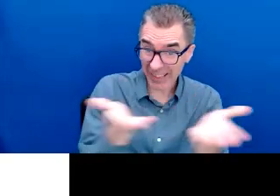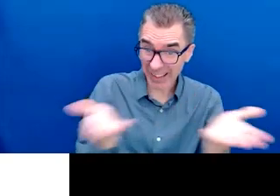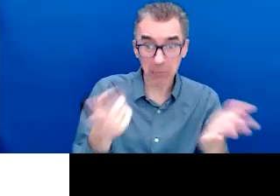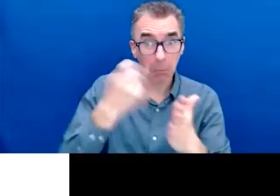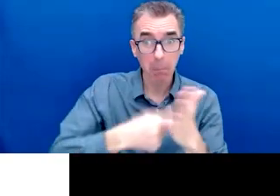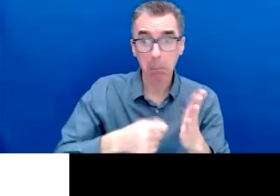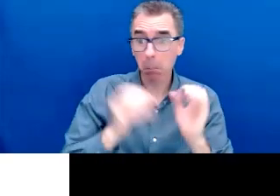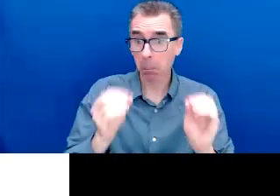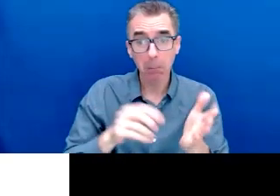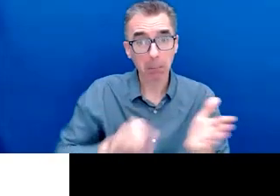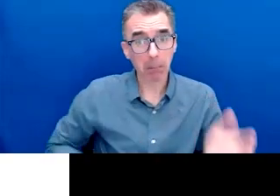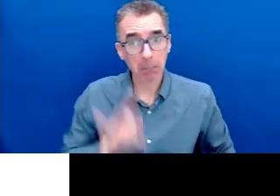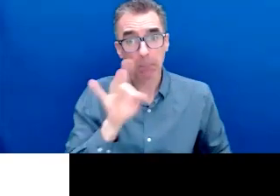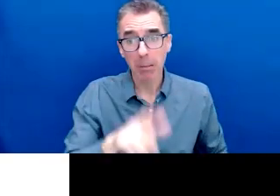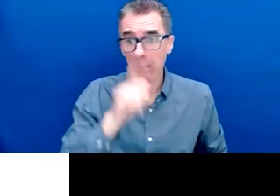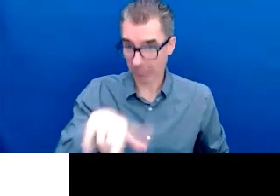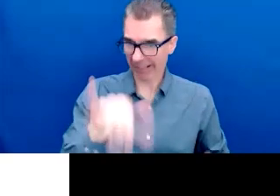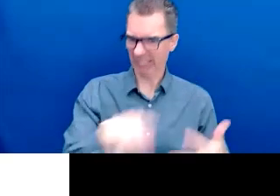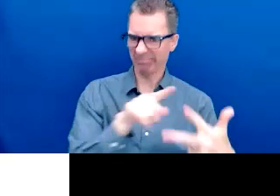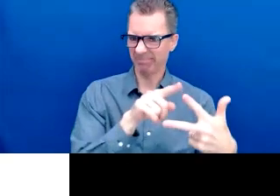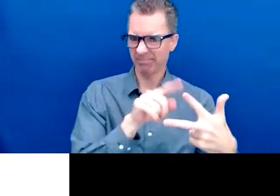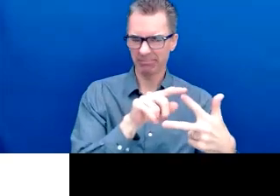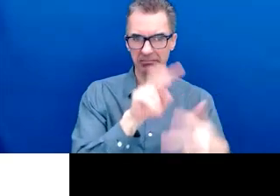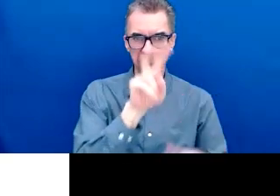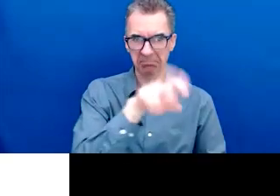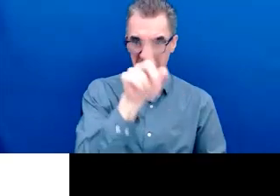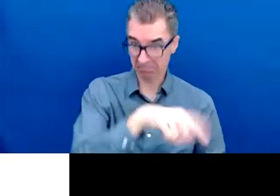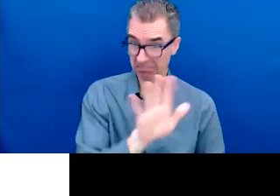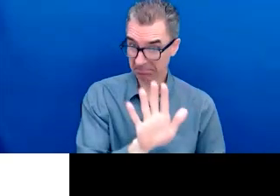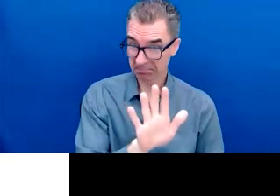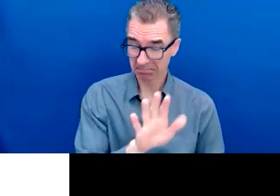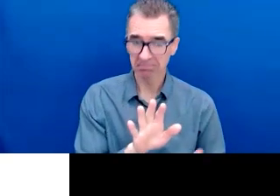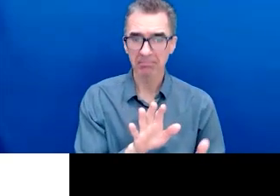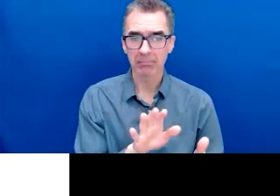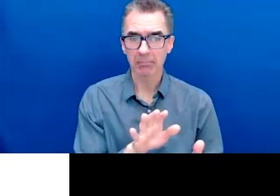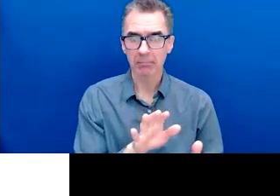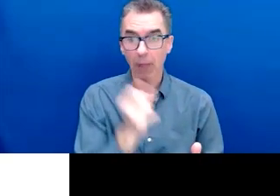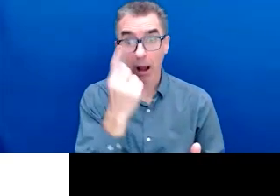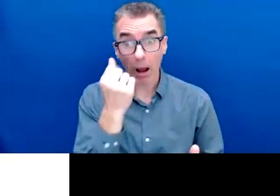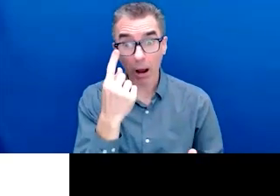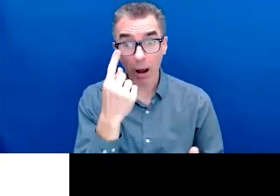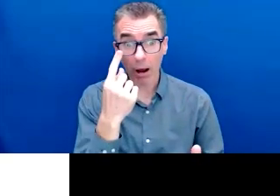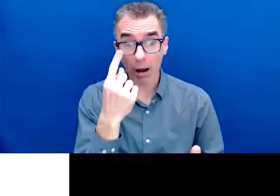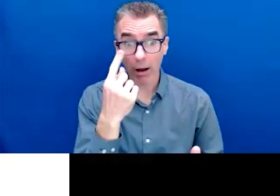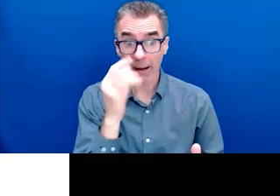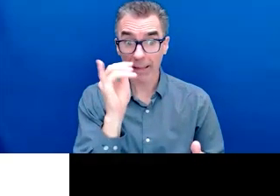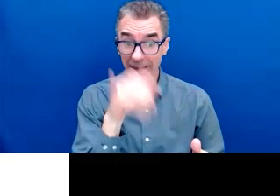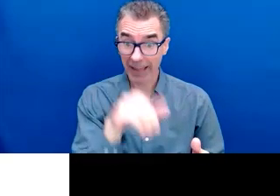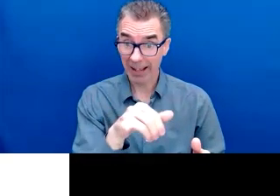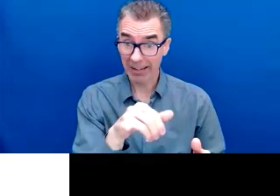It's not necessarily talking about what license those materials are under.